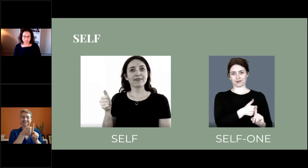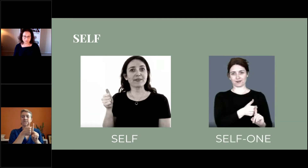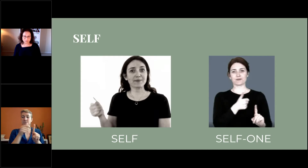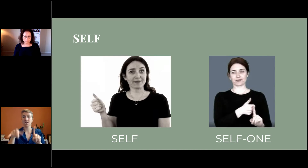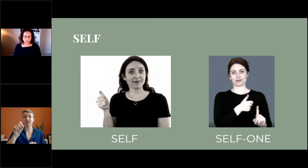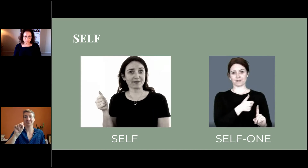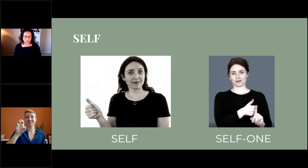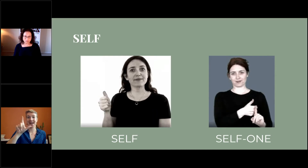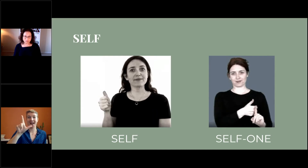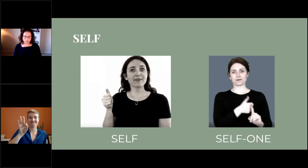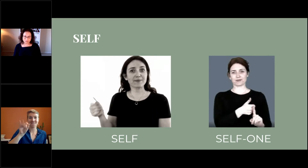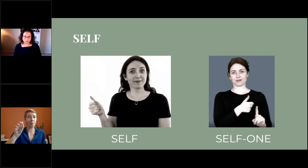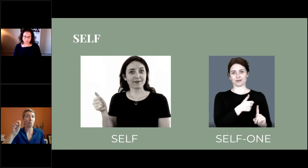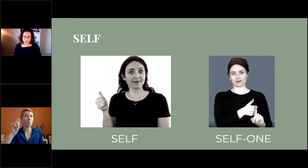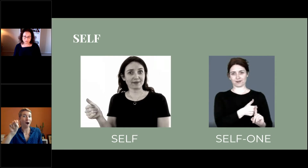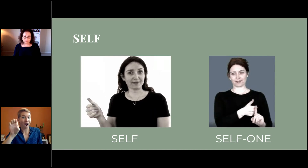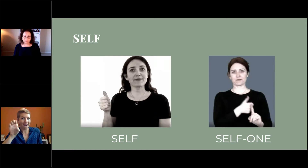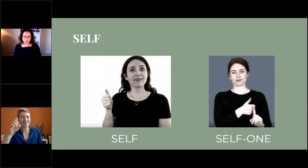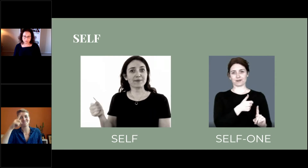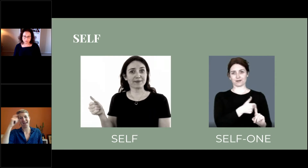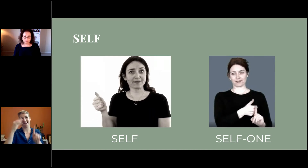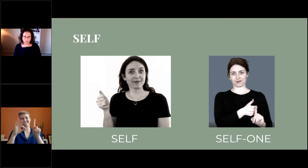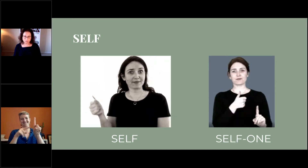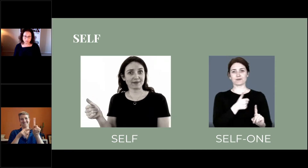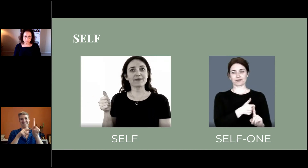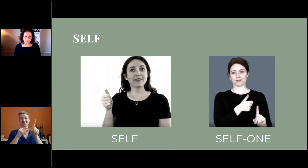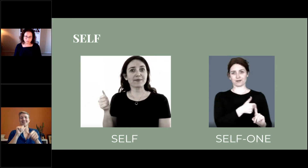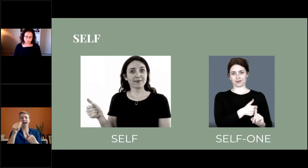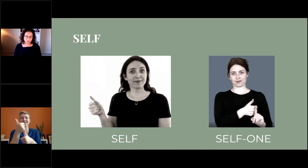What you see here on this slide, that’s SELF-ONE.